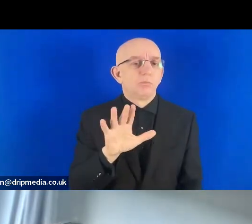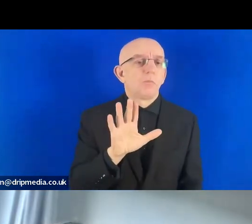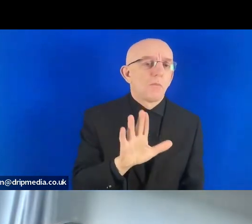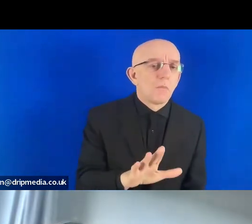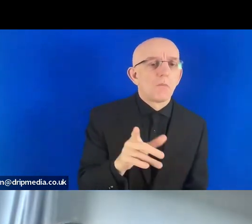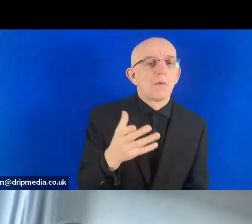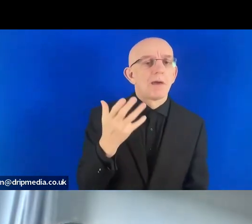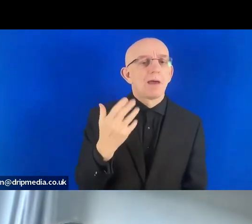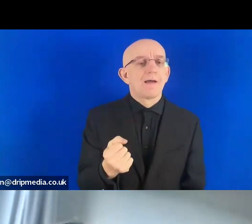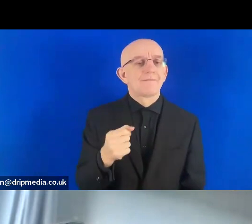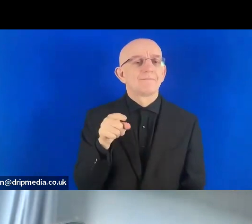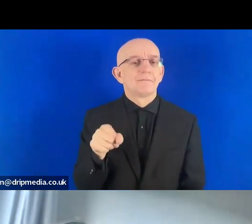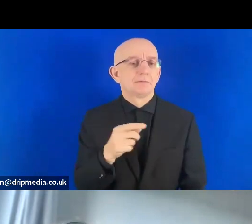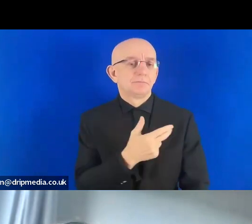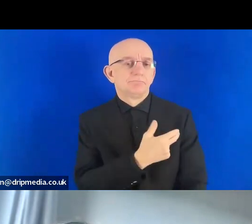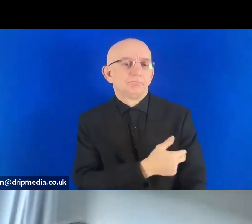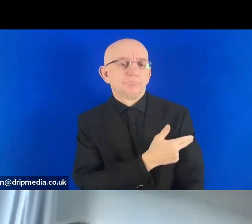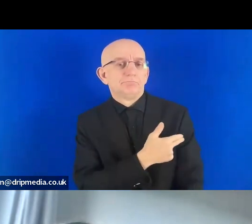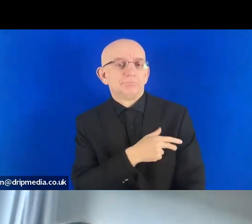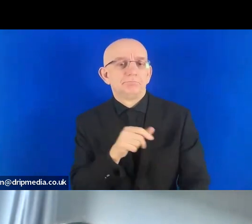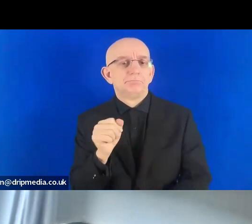Yes. Sorry, that's an excellent question.